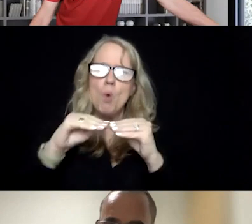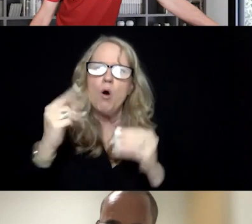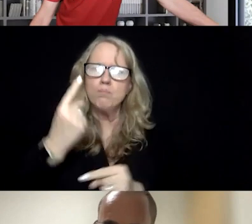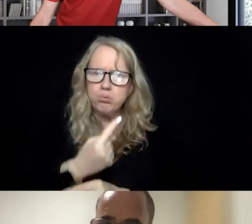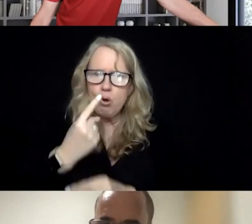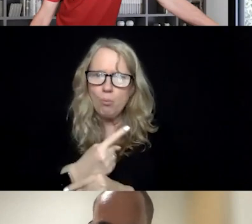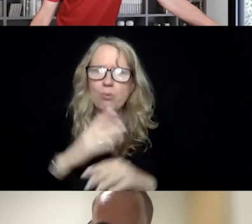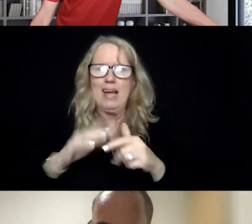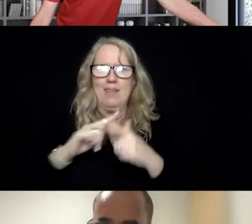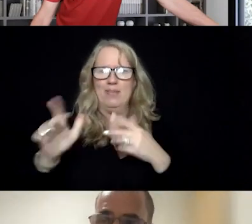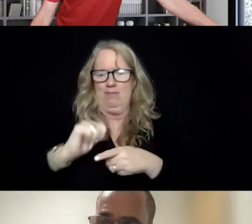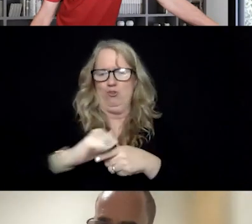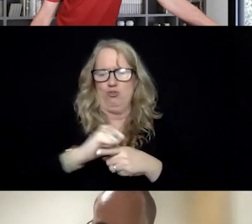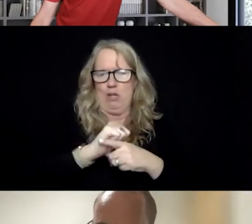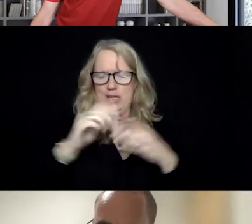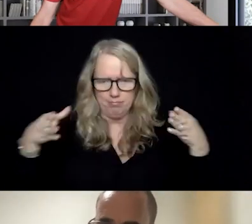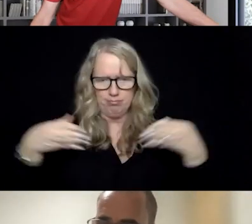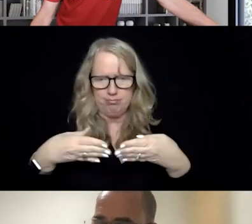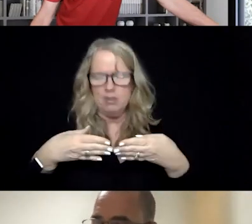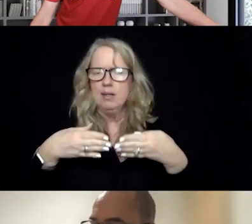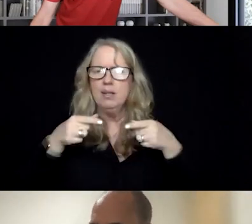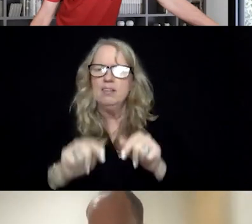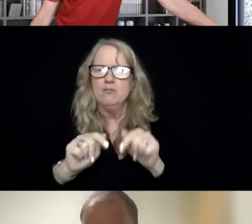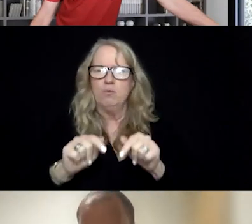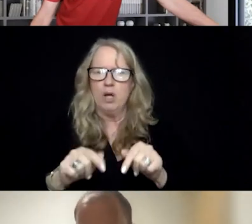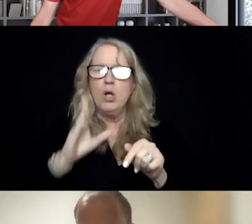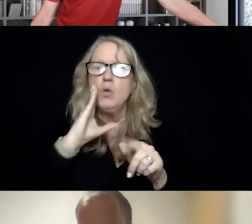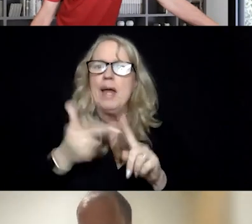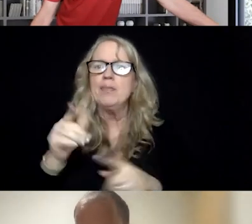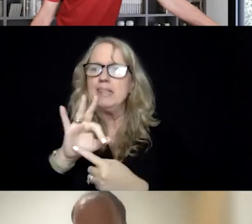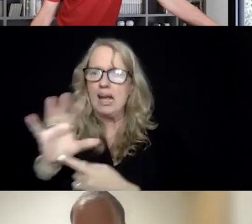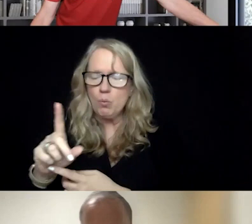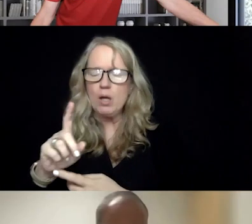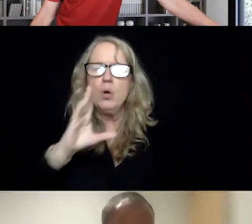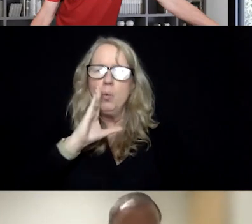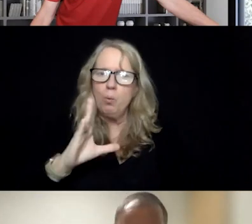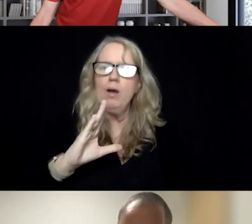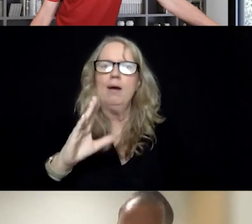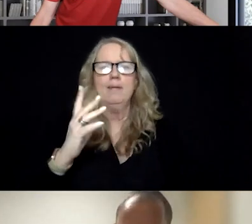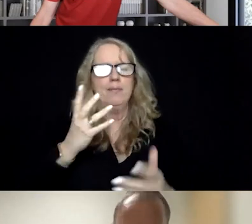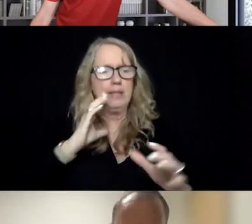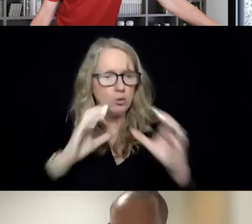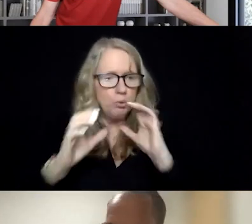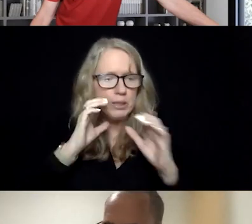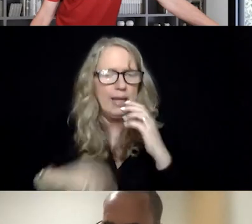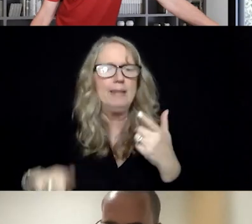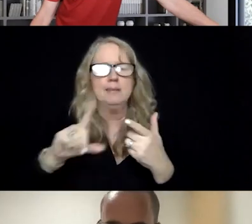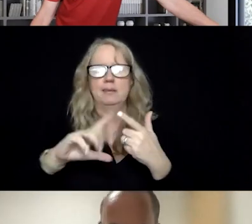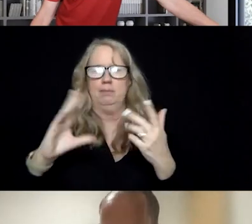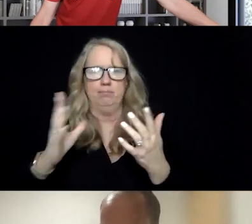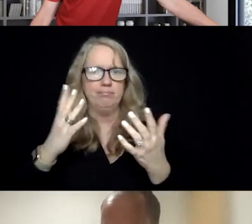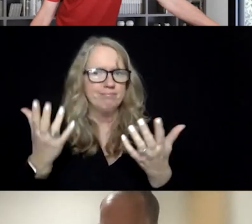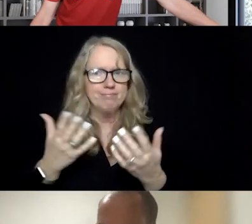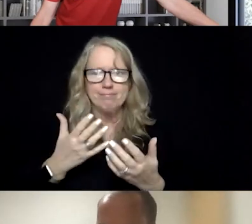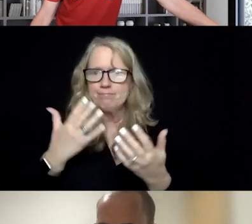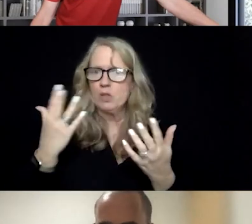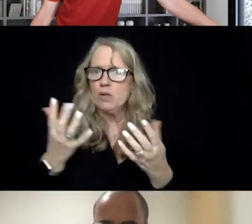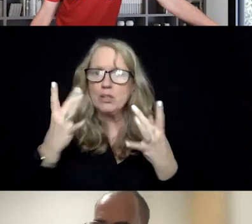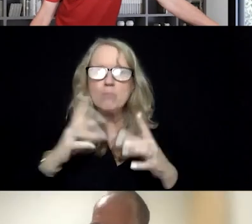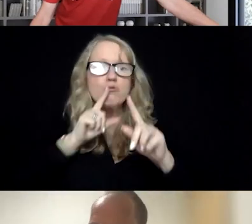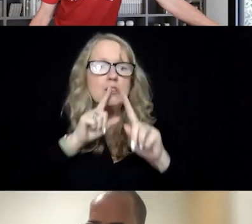TRAINING AROUND THAT TO MAKE SURE THE 911 DELE-COMMUNICATORS AND THE RESPONSE OFFICERS